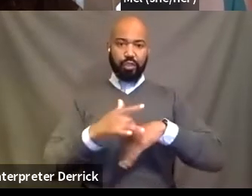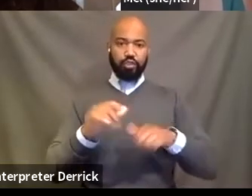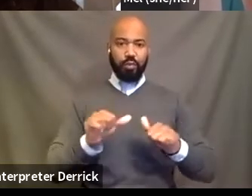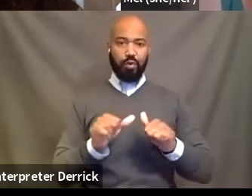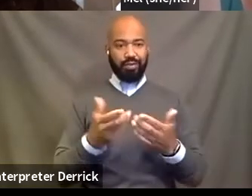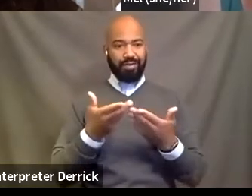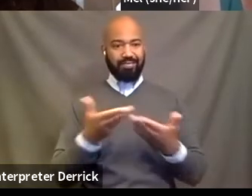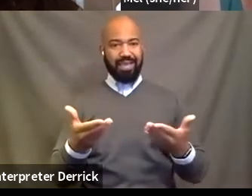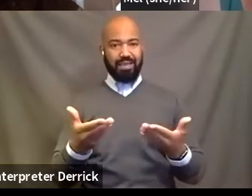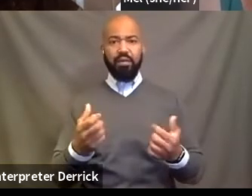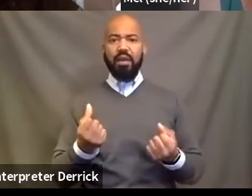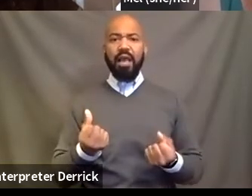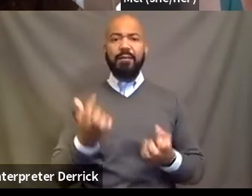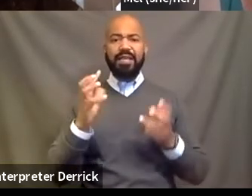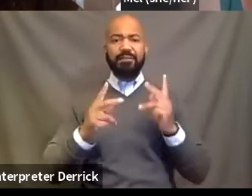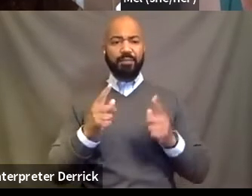Benjamin (they/them/elle): Via. Benjamin (they/them/elle): been speaking, I want to throw it to you.